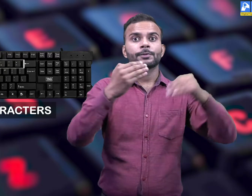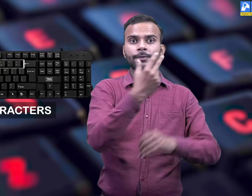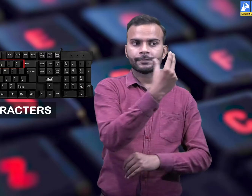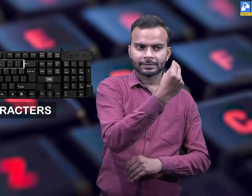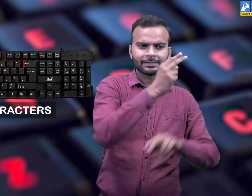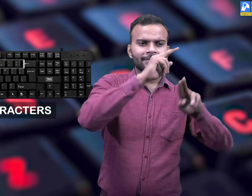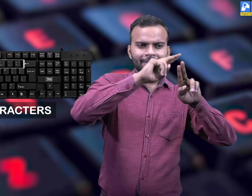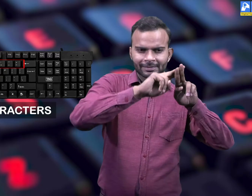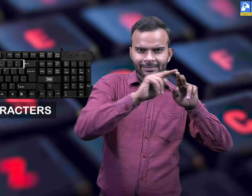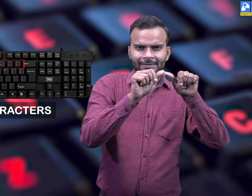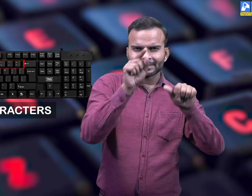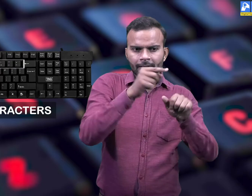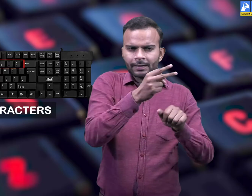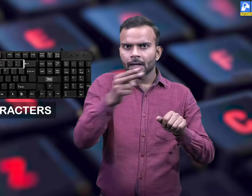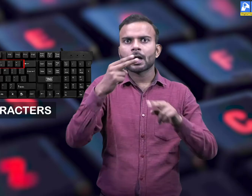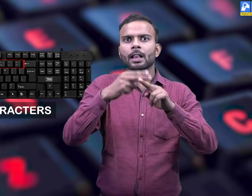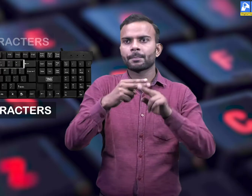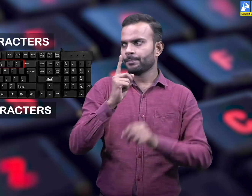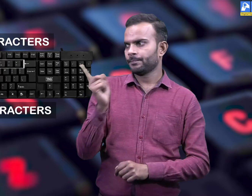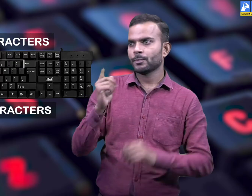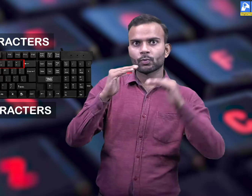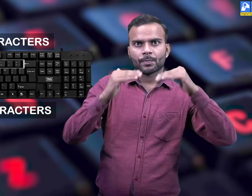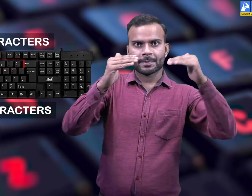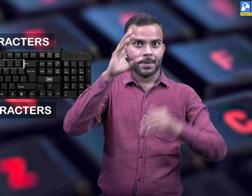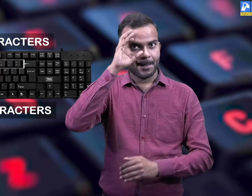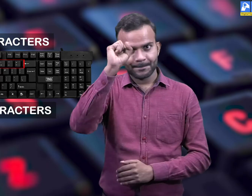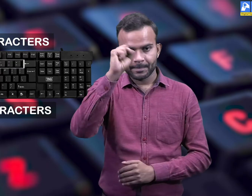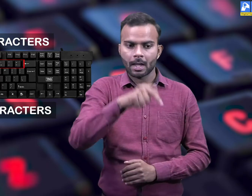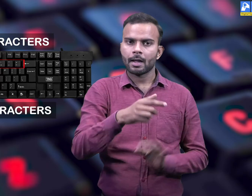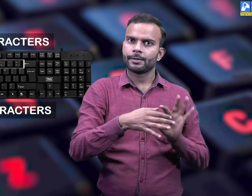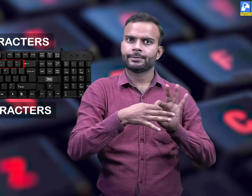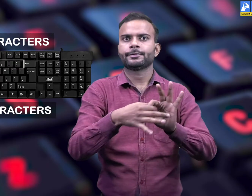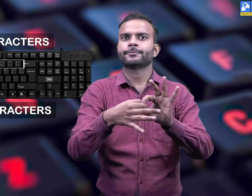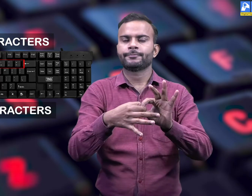the characters that are written up on the letters called the upper characters.